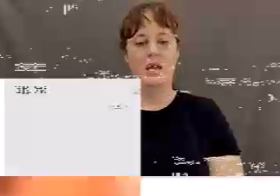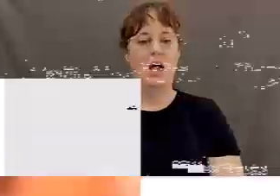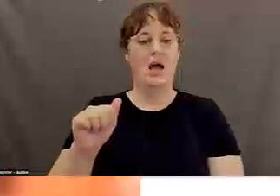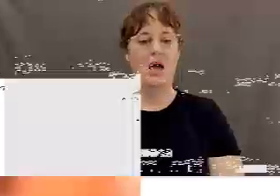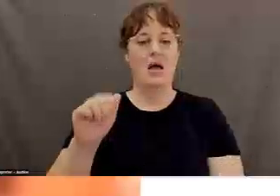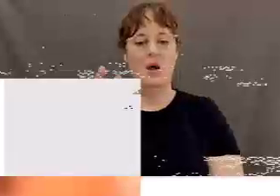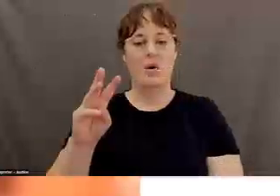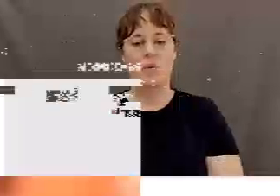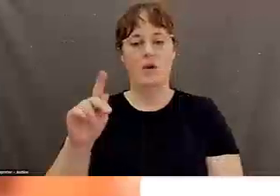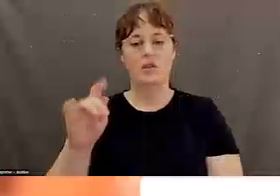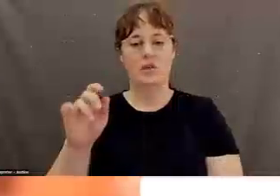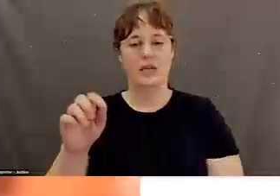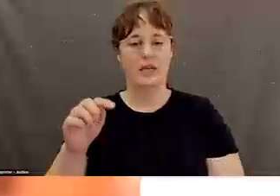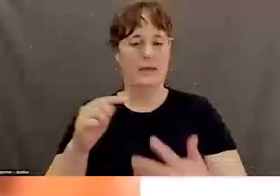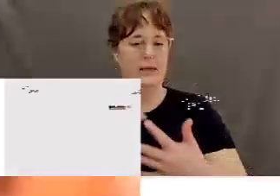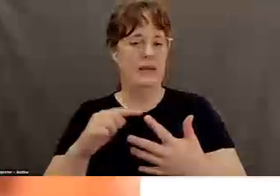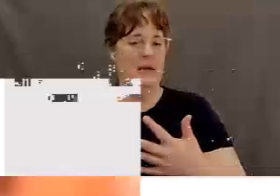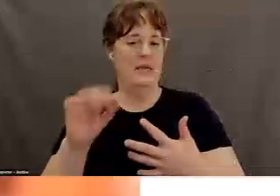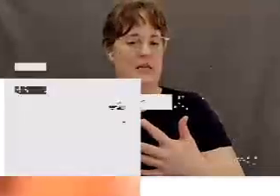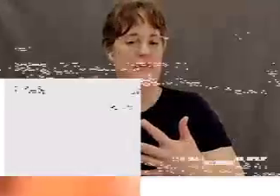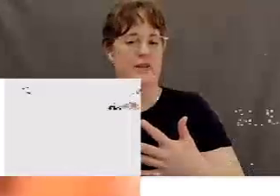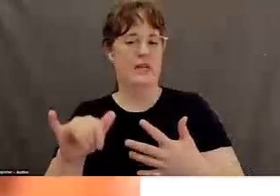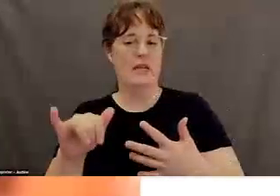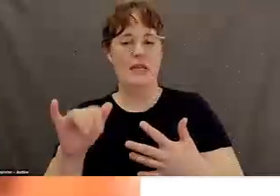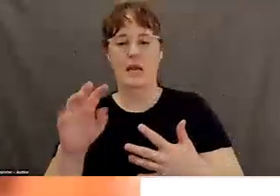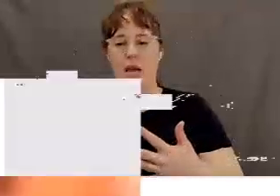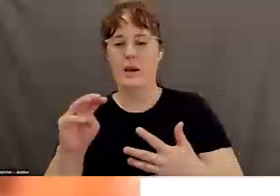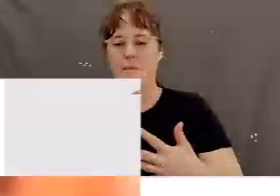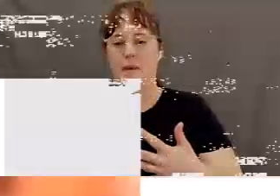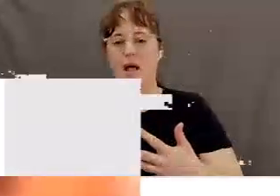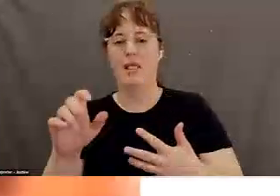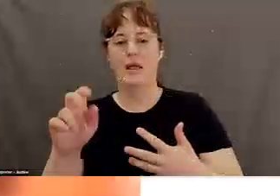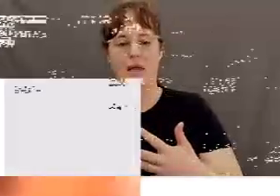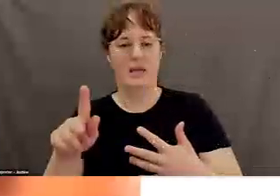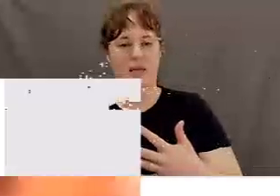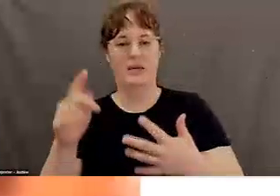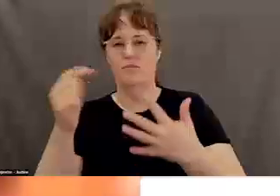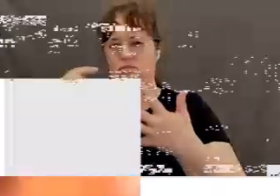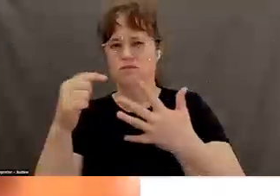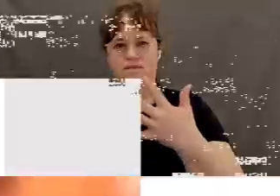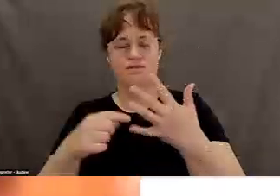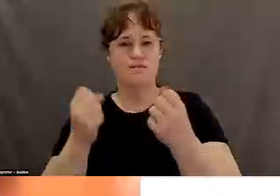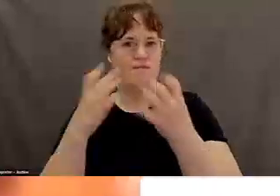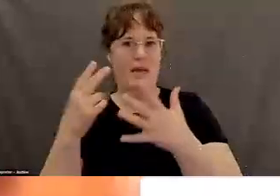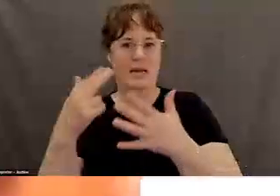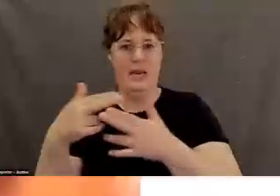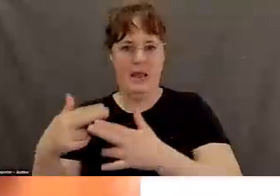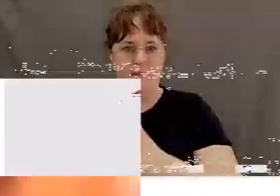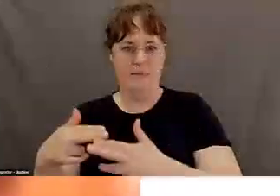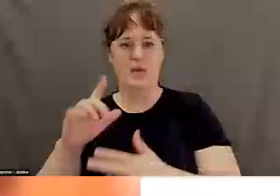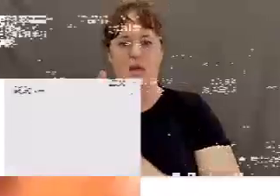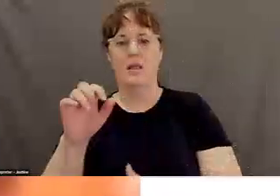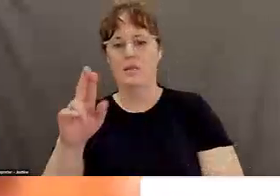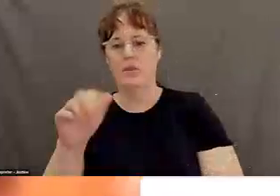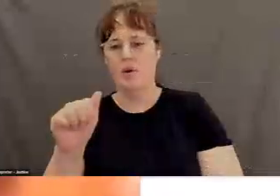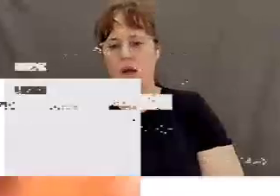Boardroom: Kit McCormick, Master Builders Association of King and Snohomish Counties, Laura Morn, Shannon Robresk.